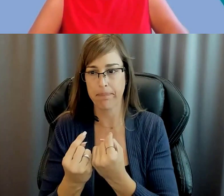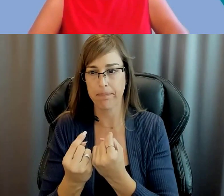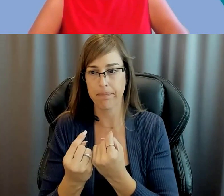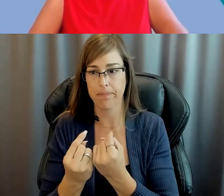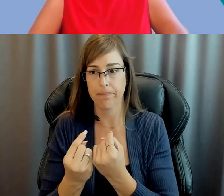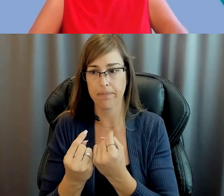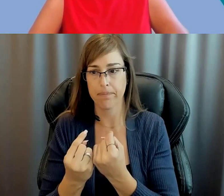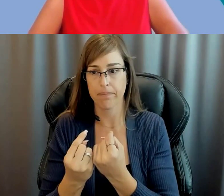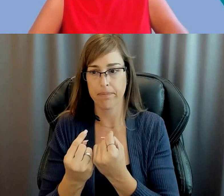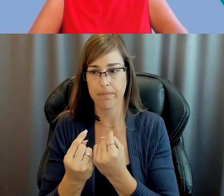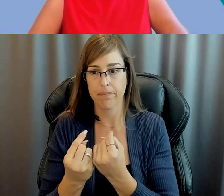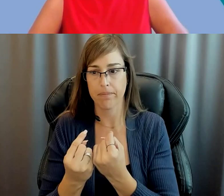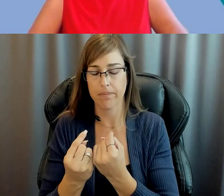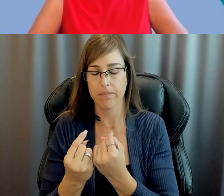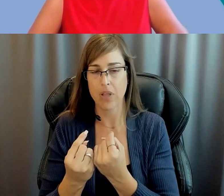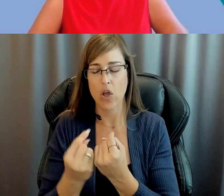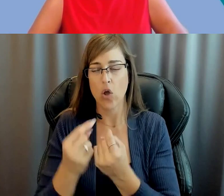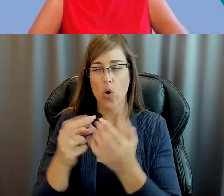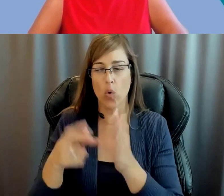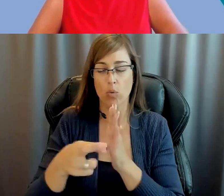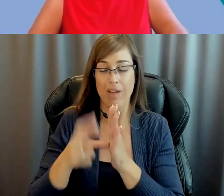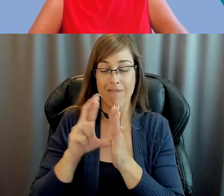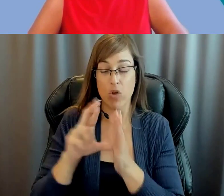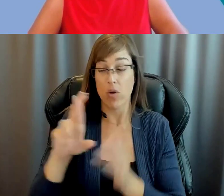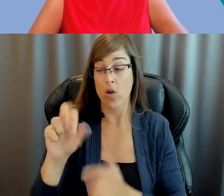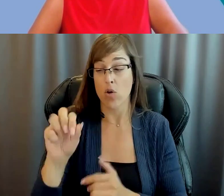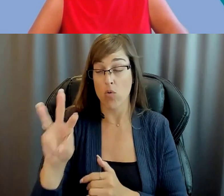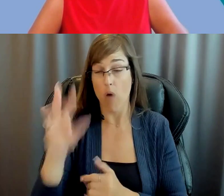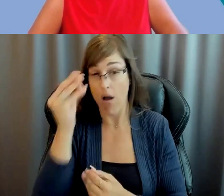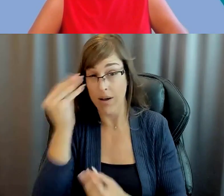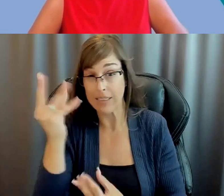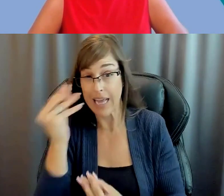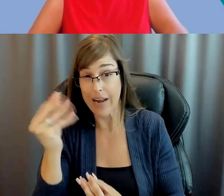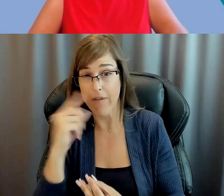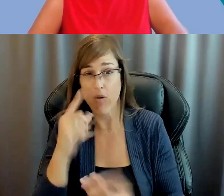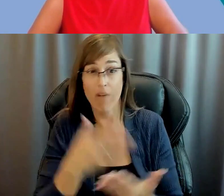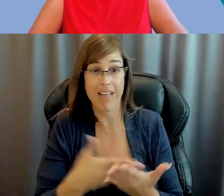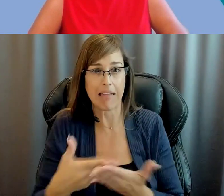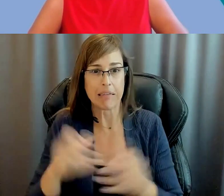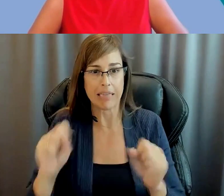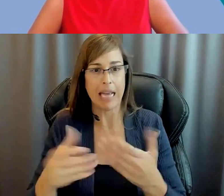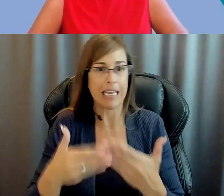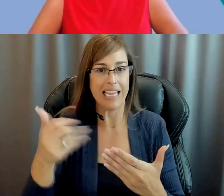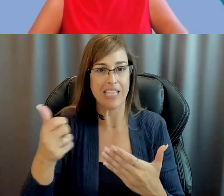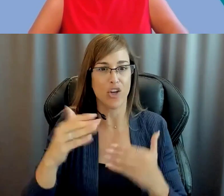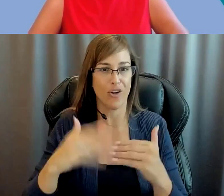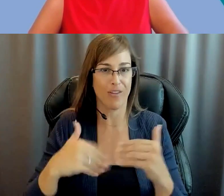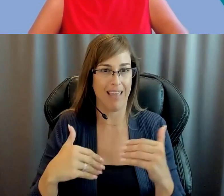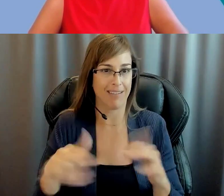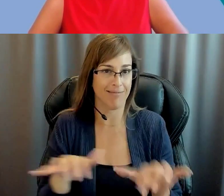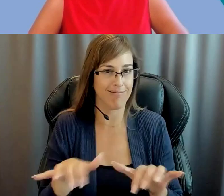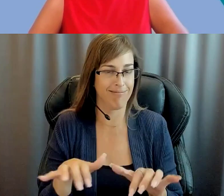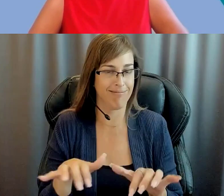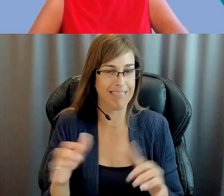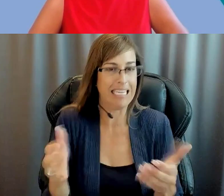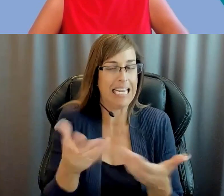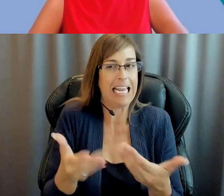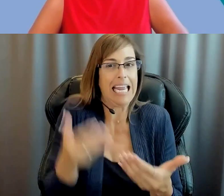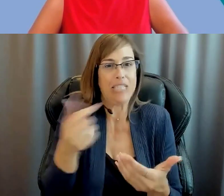reviewing the raw data for its validity can be easier said than done. How do we really address ..